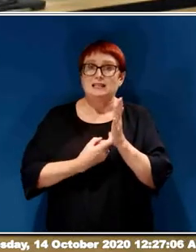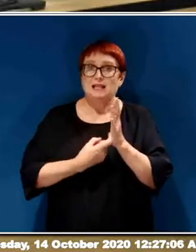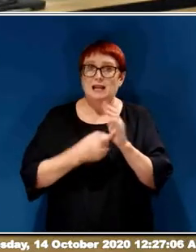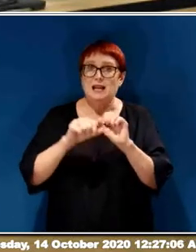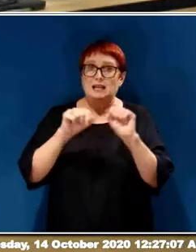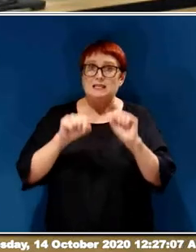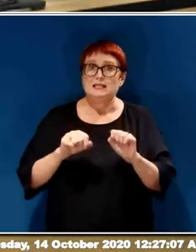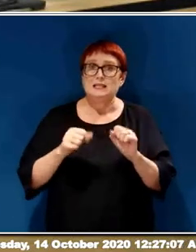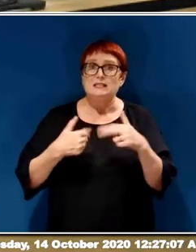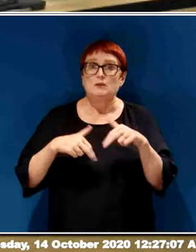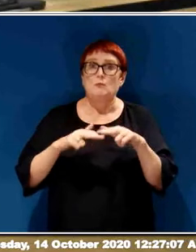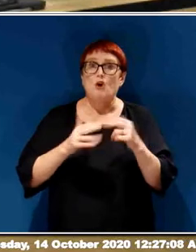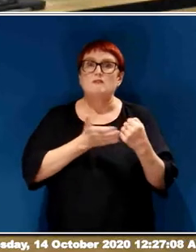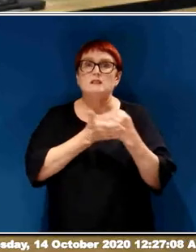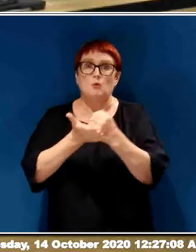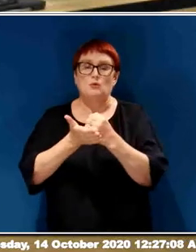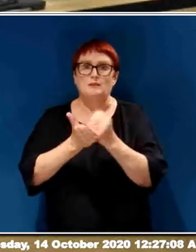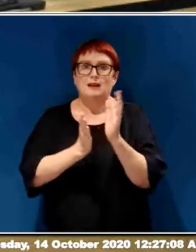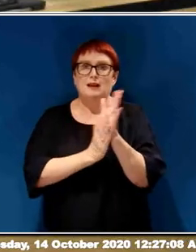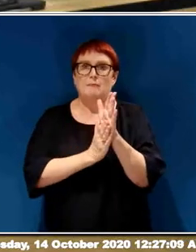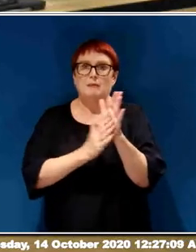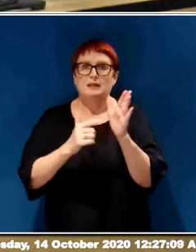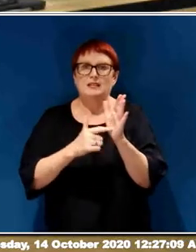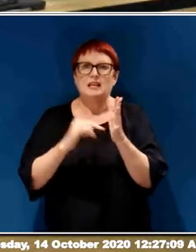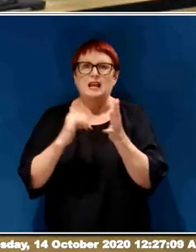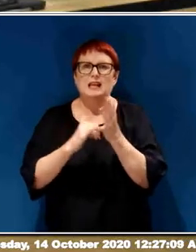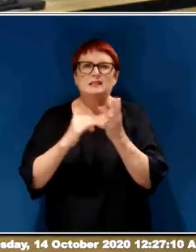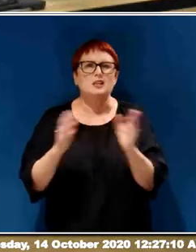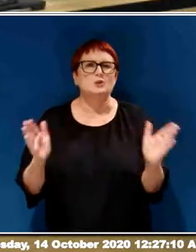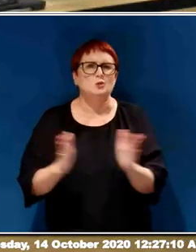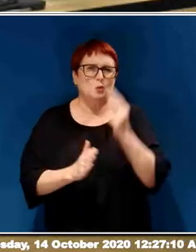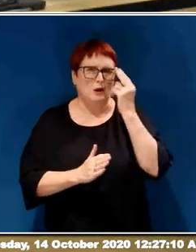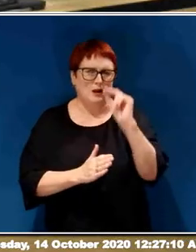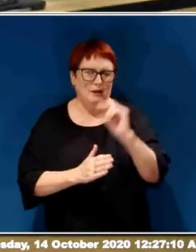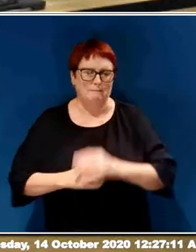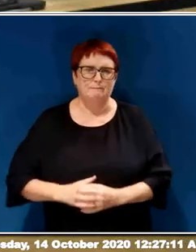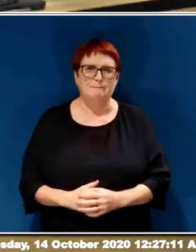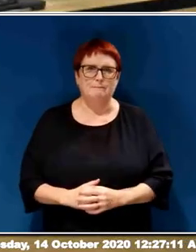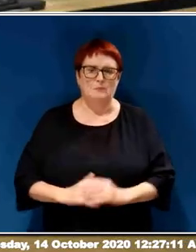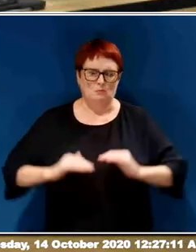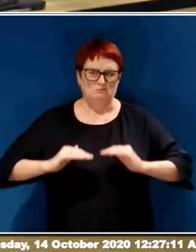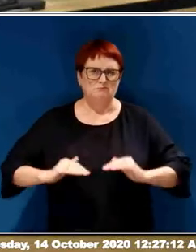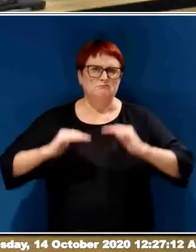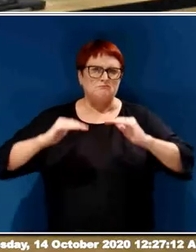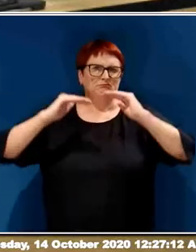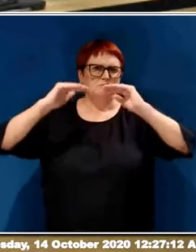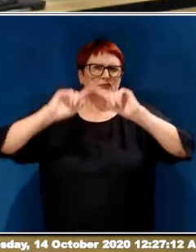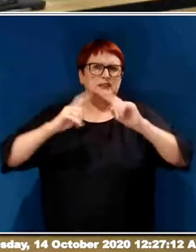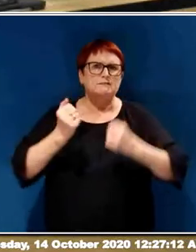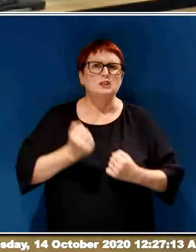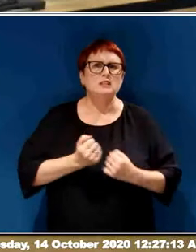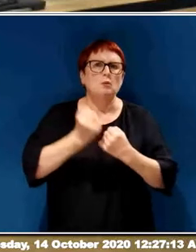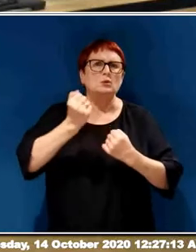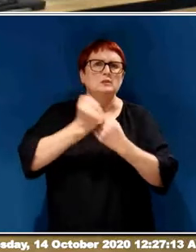Now, to start, your work is grounded in MTSS; is that right? DR de BRUIN: That's correct.